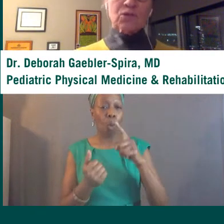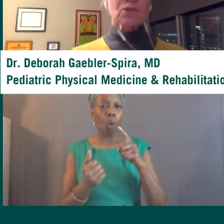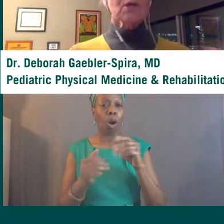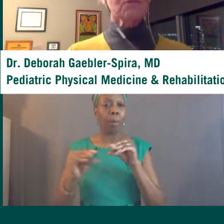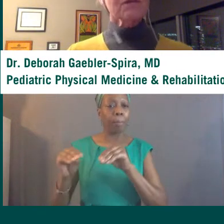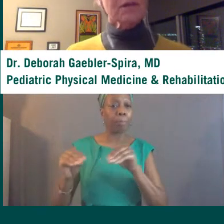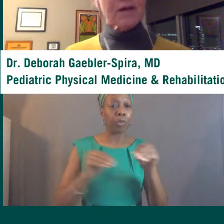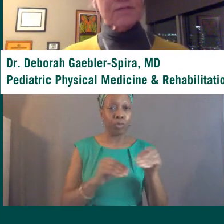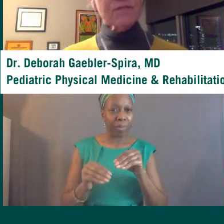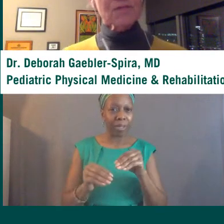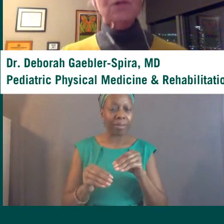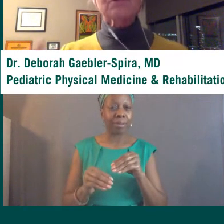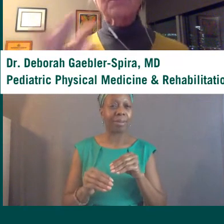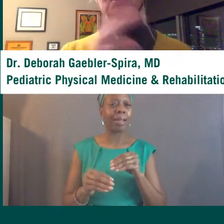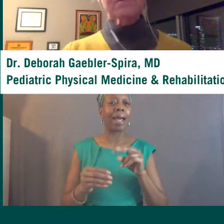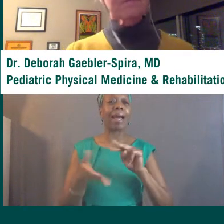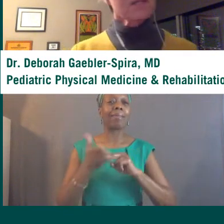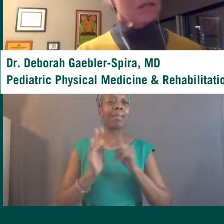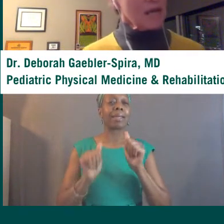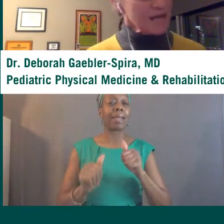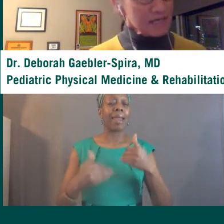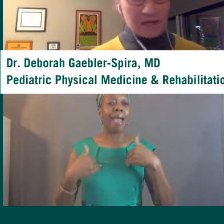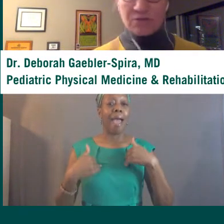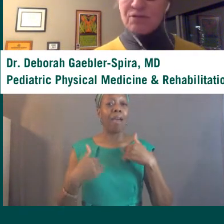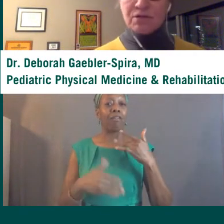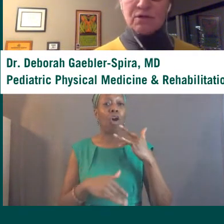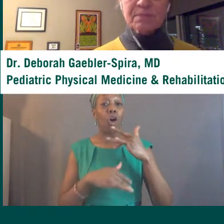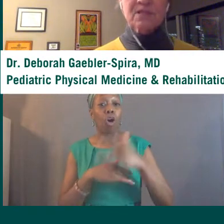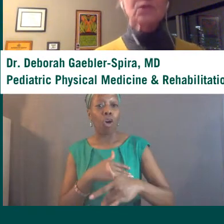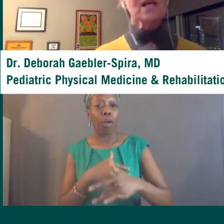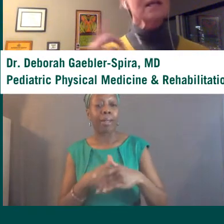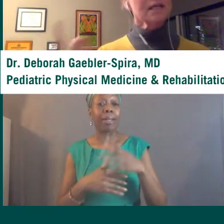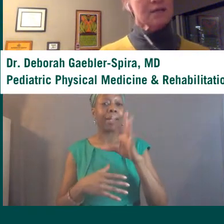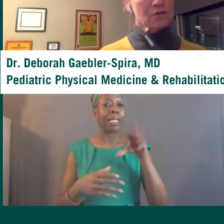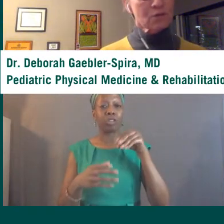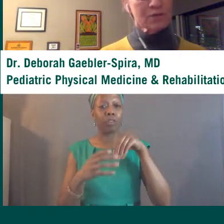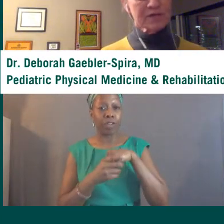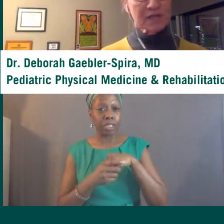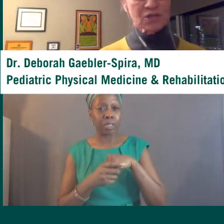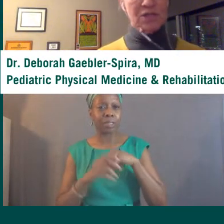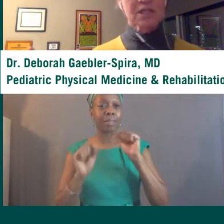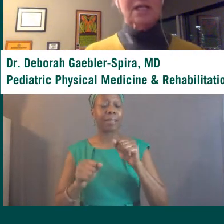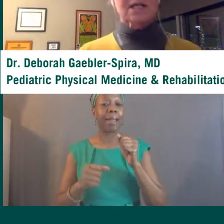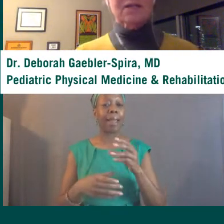will start with a physical therapy any other therapies and care coordination.